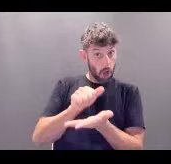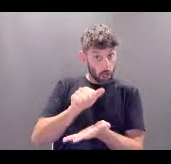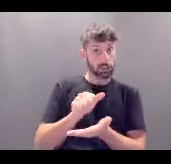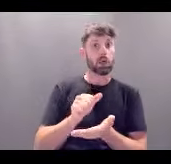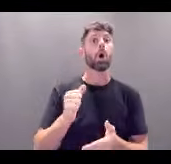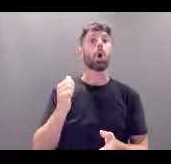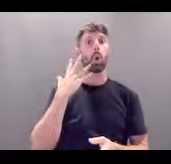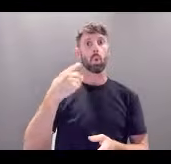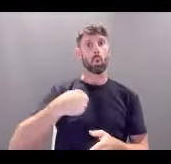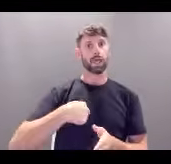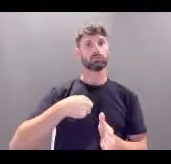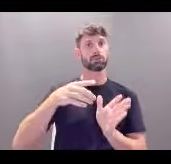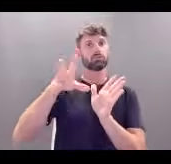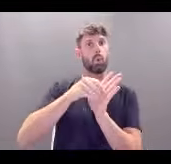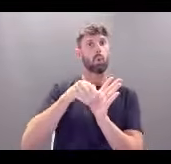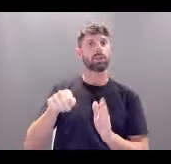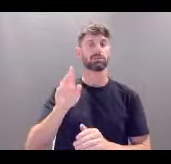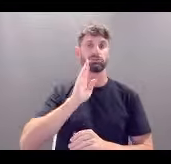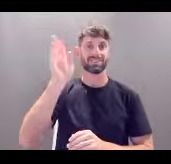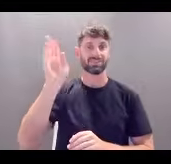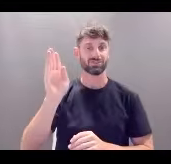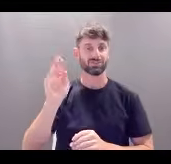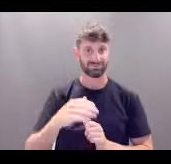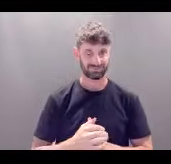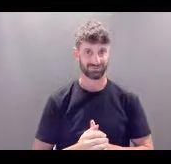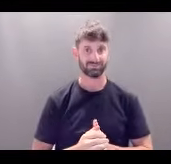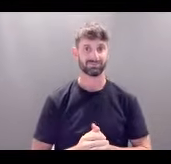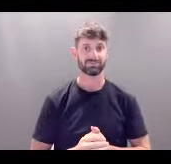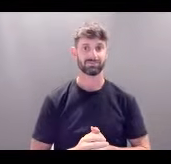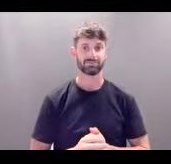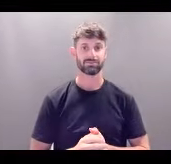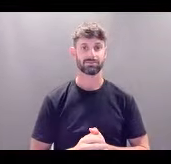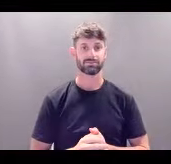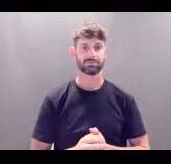the presentation was presented or recorded, and changes in